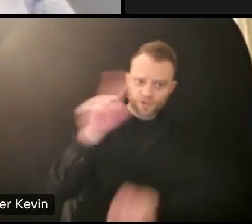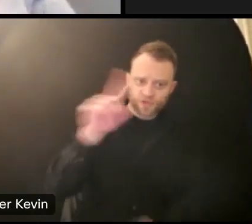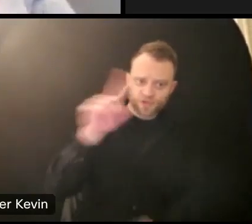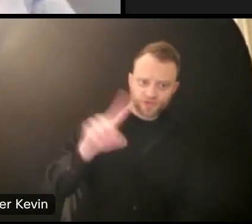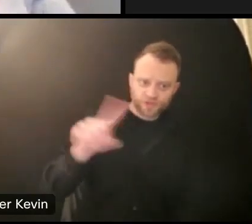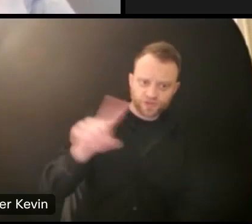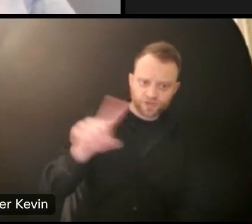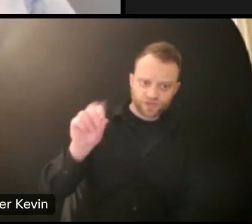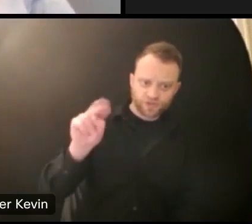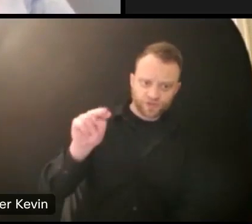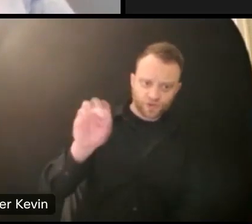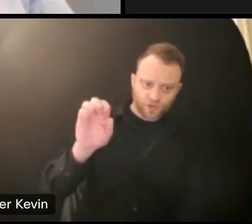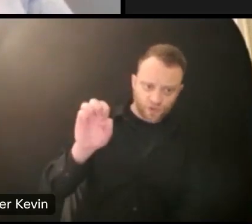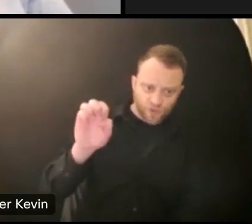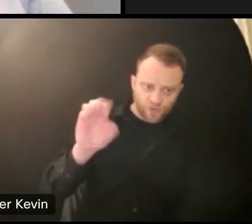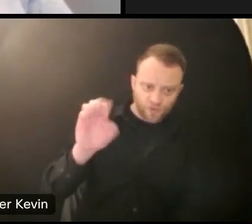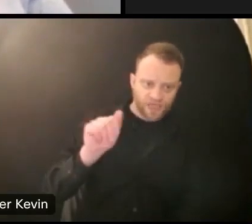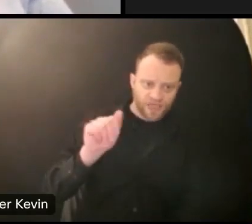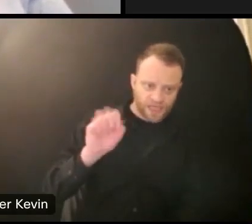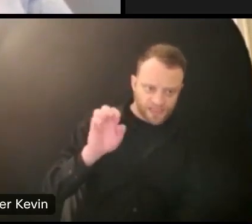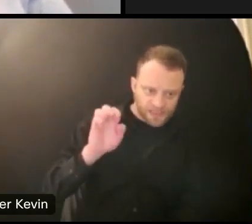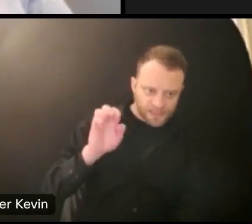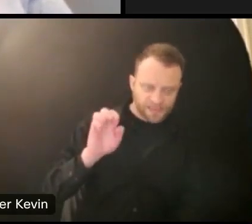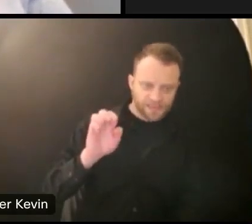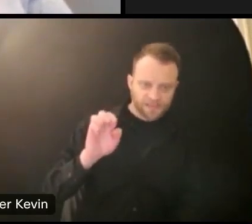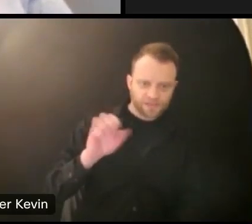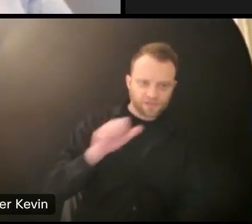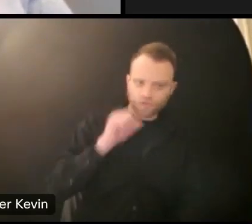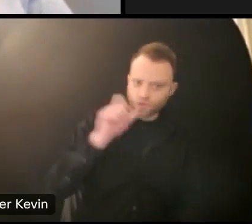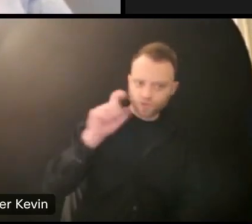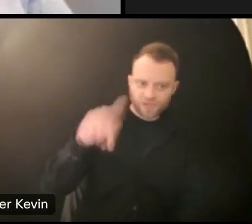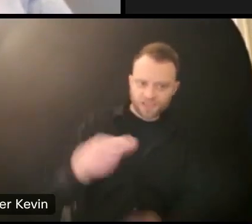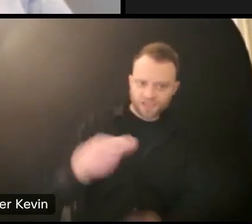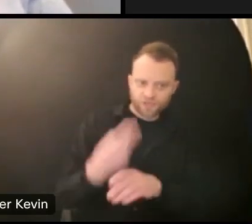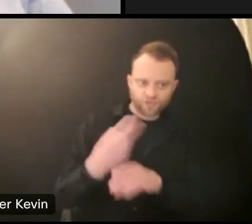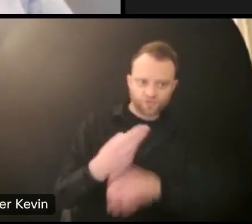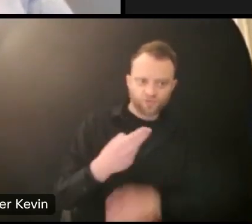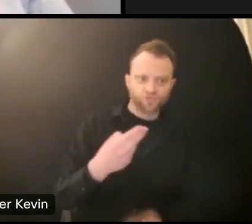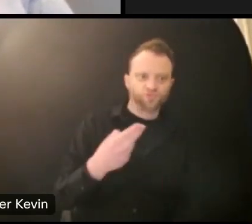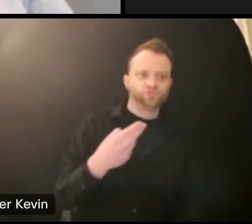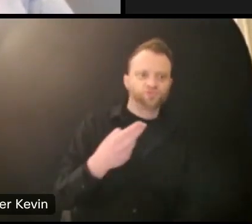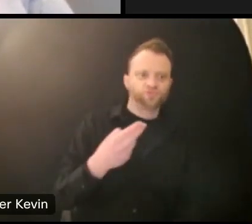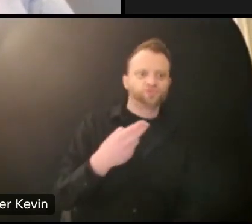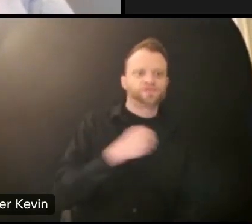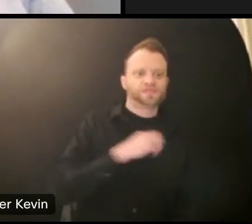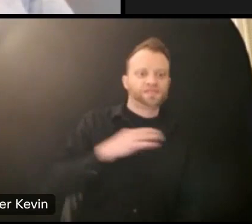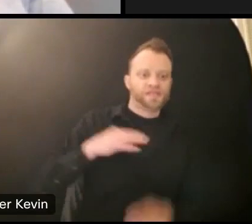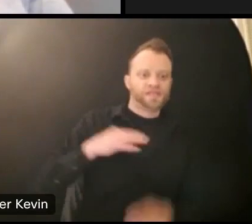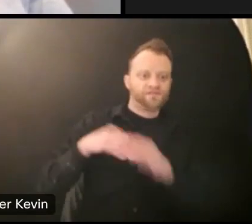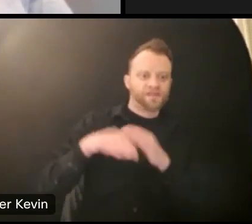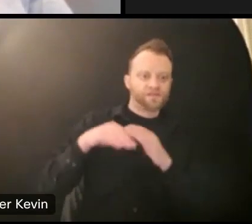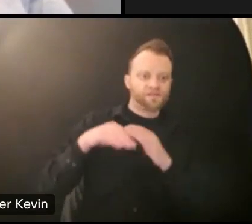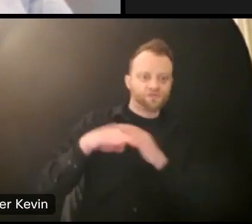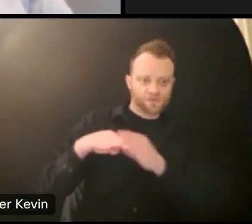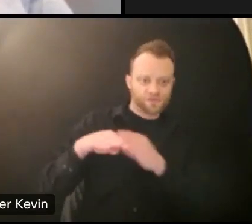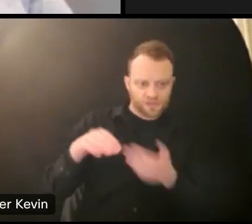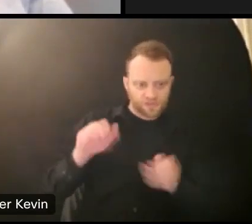You don't have to use the other entrance. It's a lot easier to get into the buildings so, yeah,